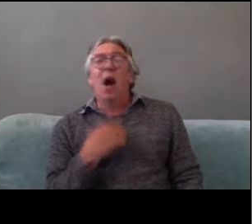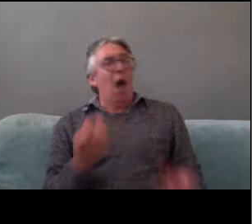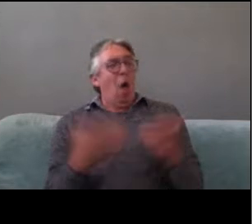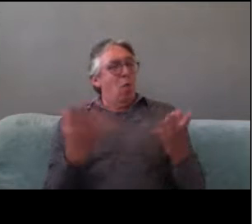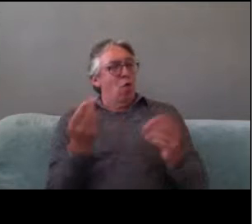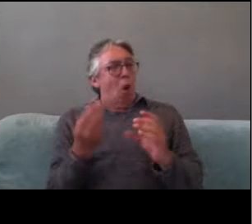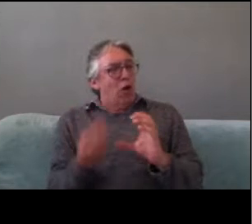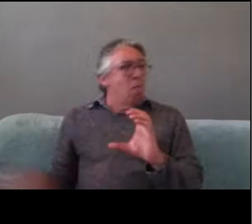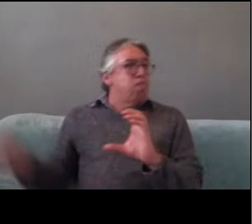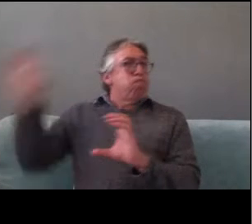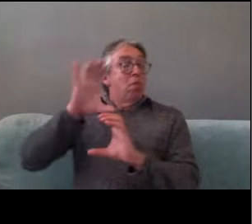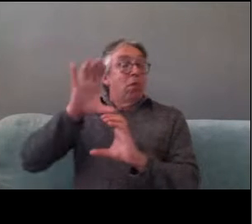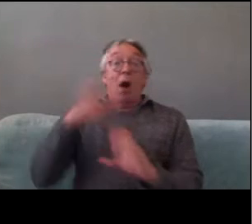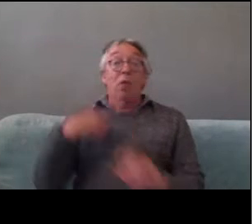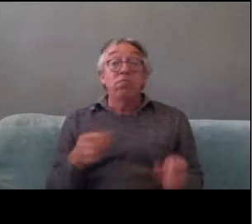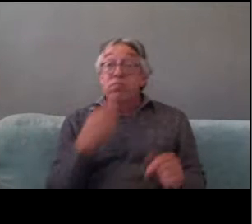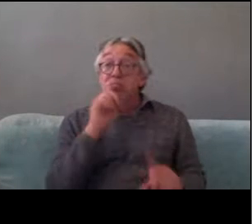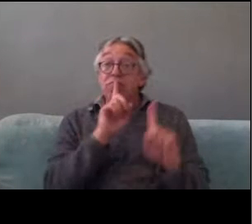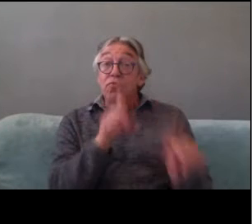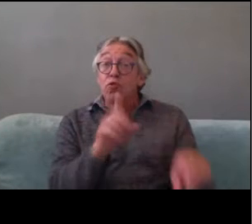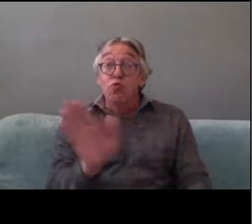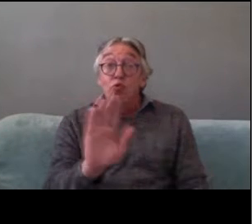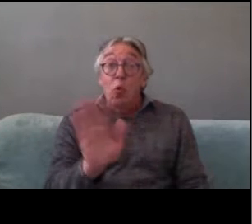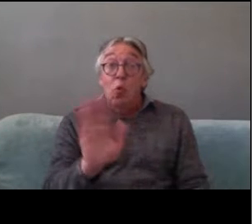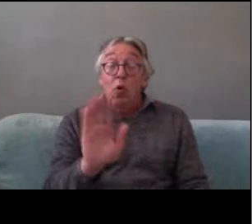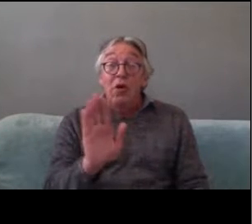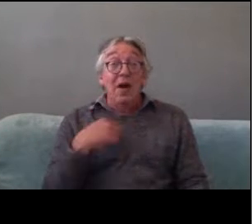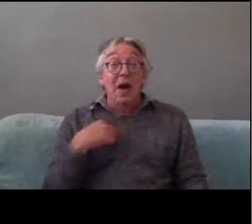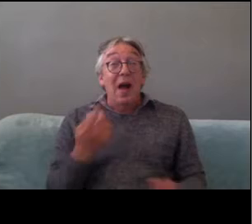Again, the financial requirements are relaxed.